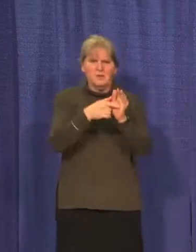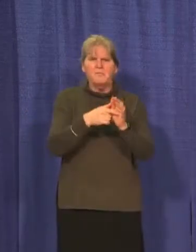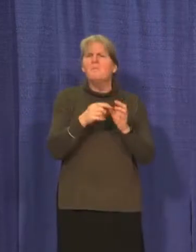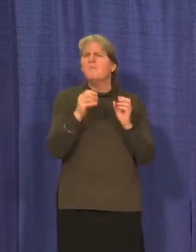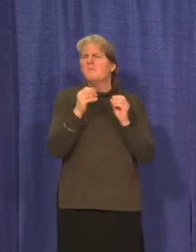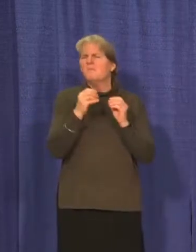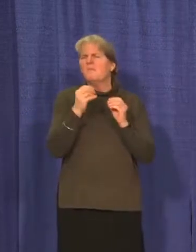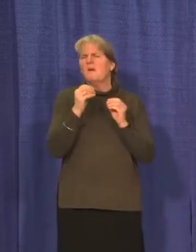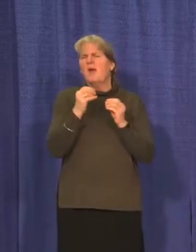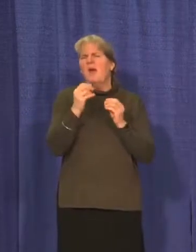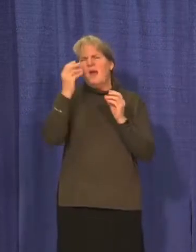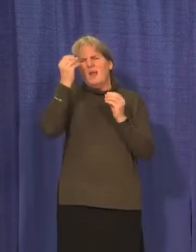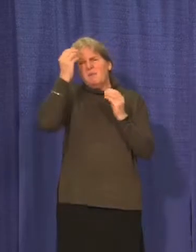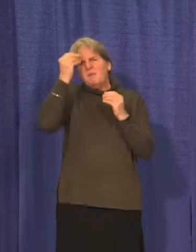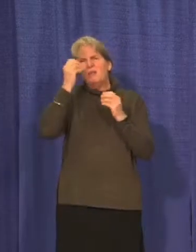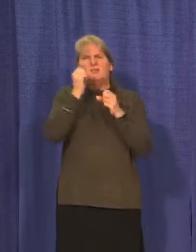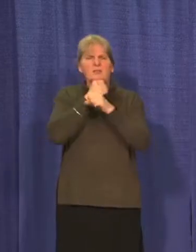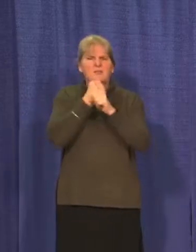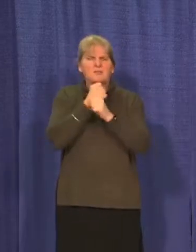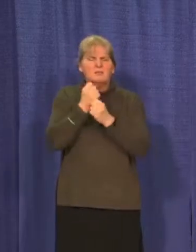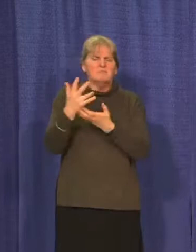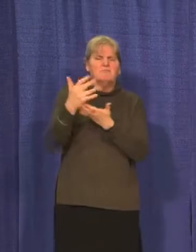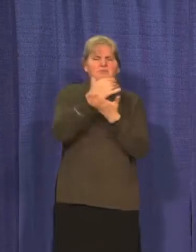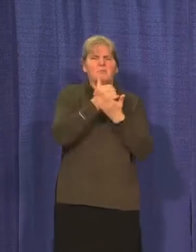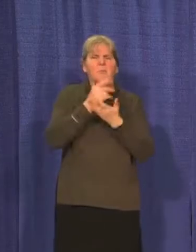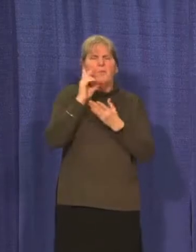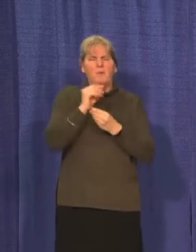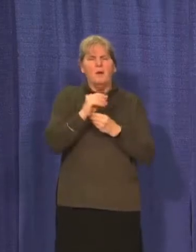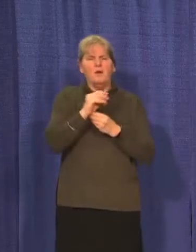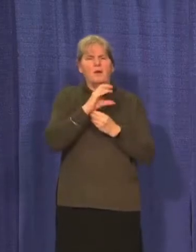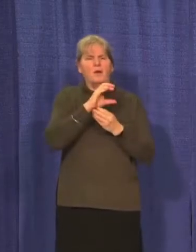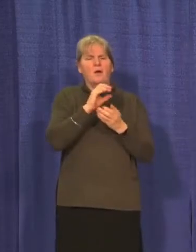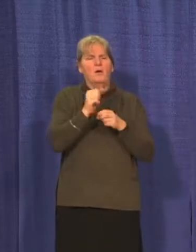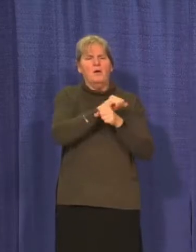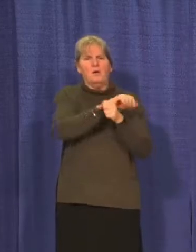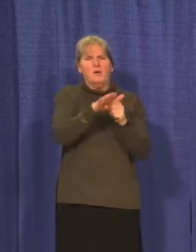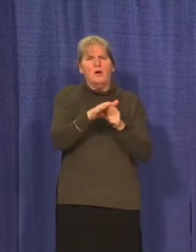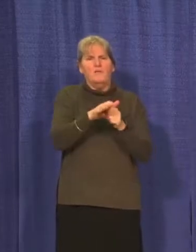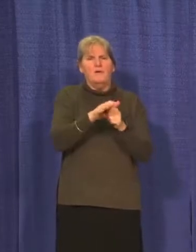in the next few days. You can find these results online, if you search for COVID